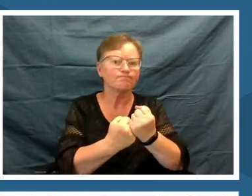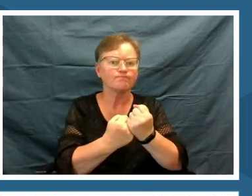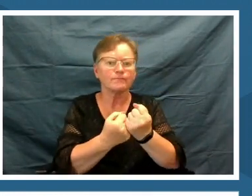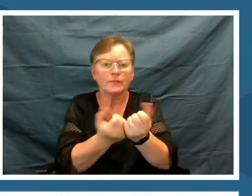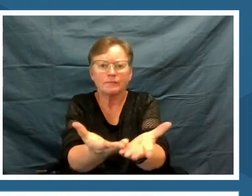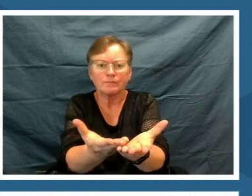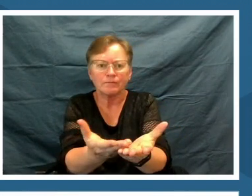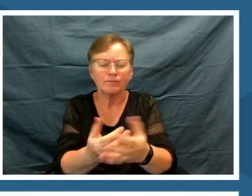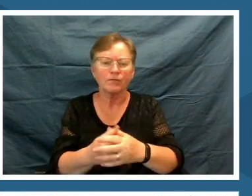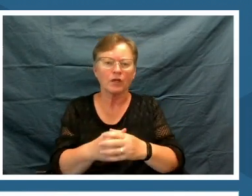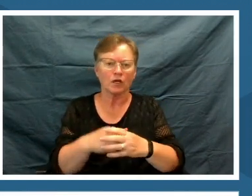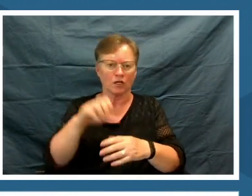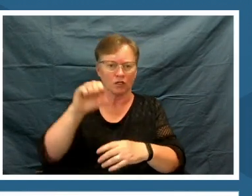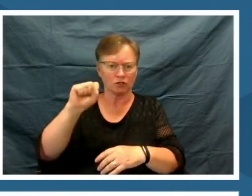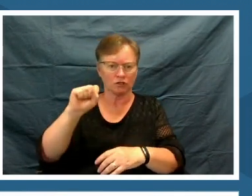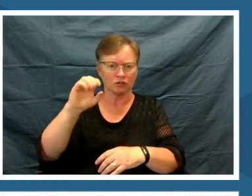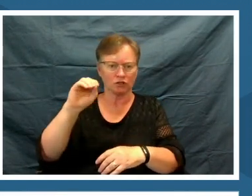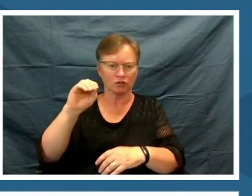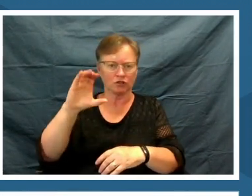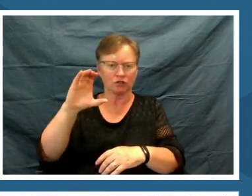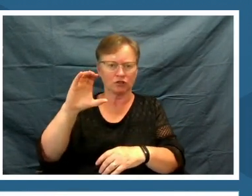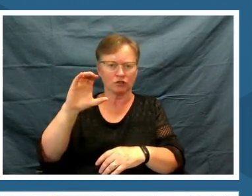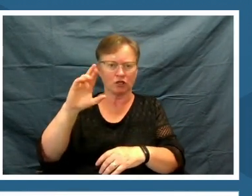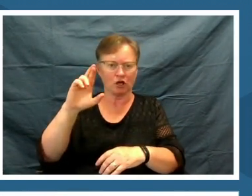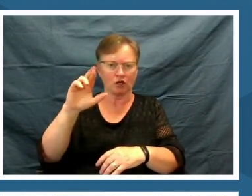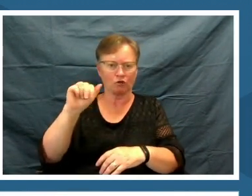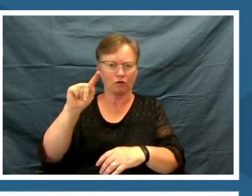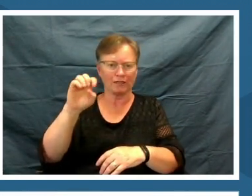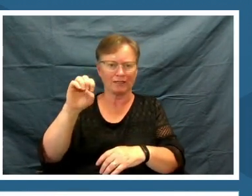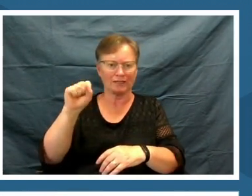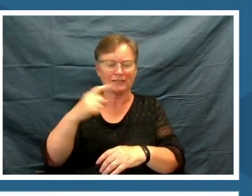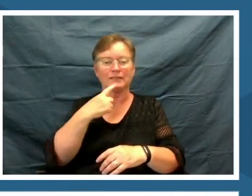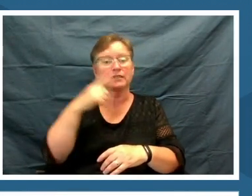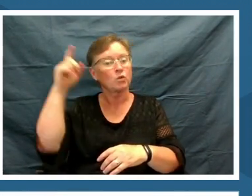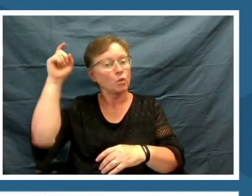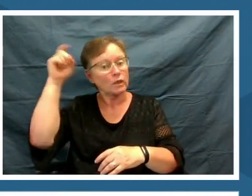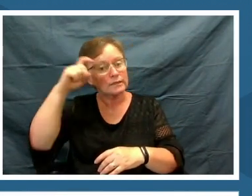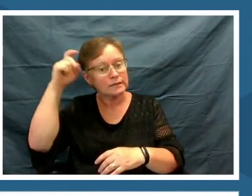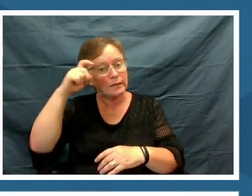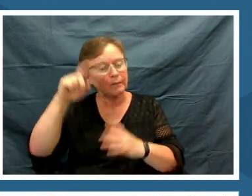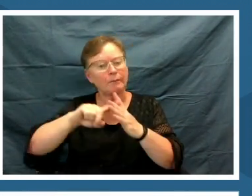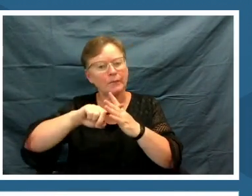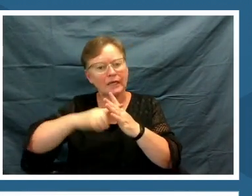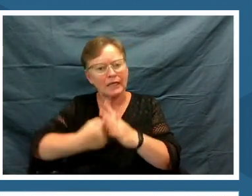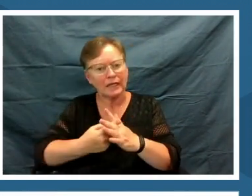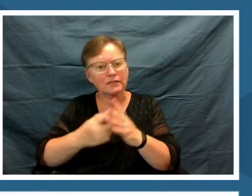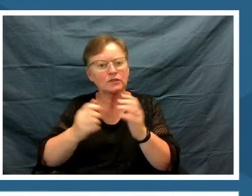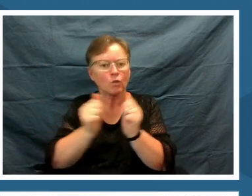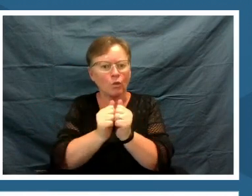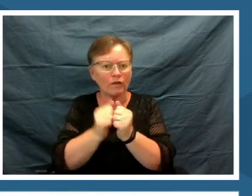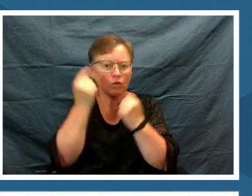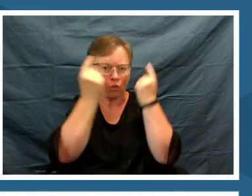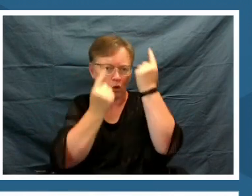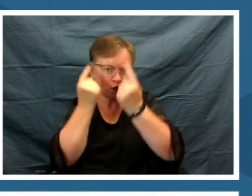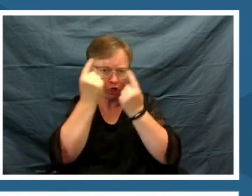with wonder and i think this has never been